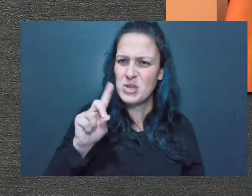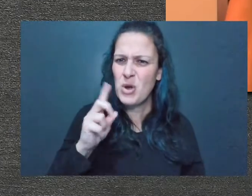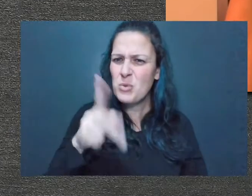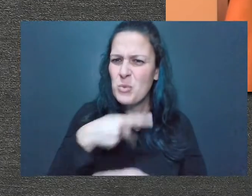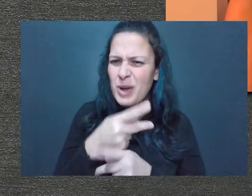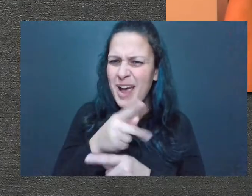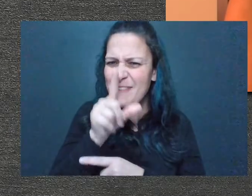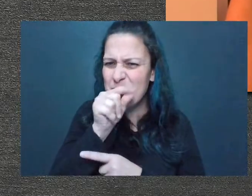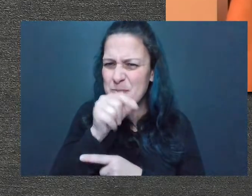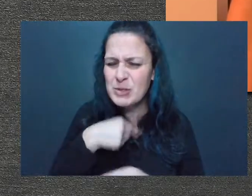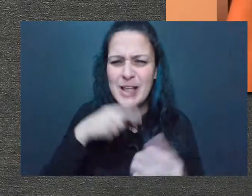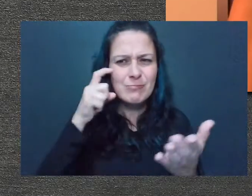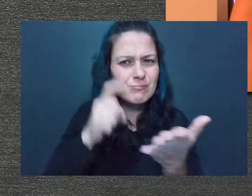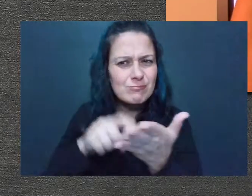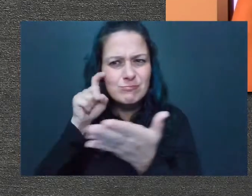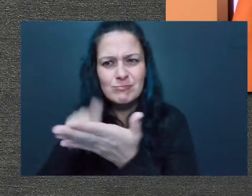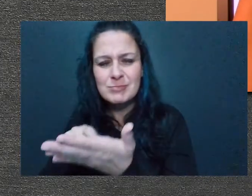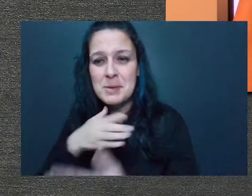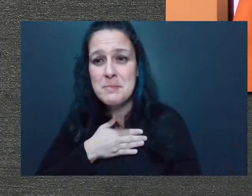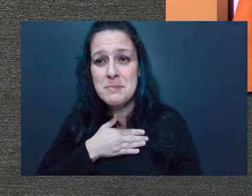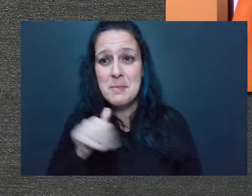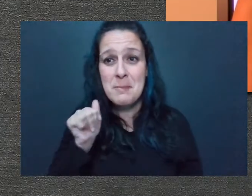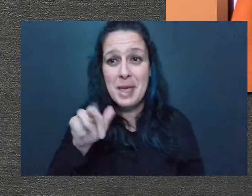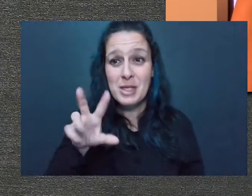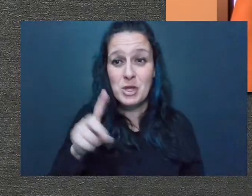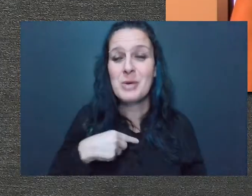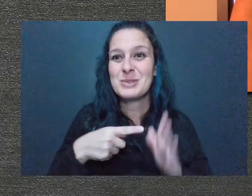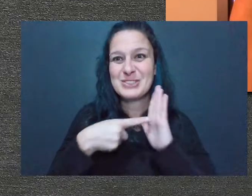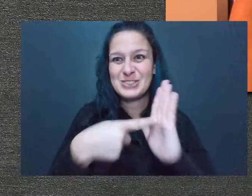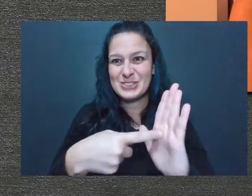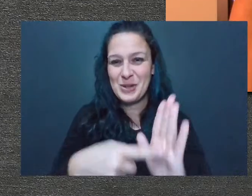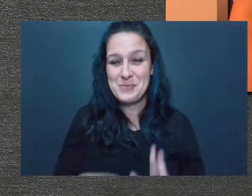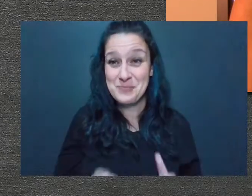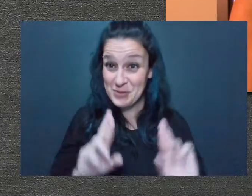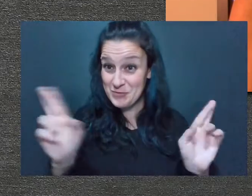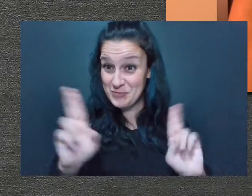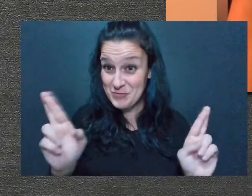that I have seen in my backyard. And so here we go.